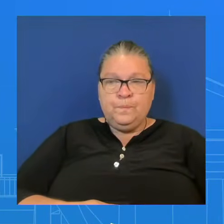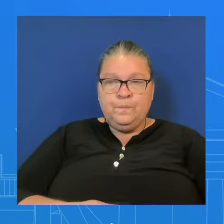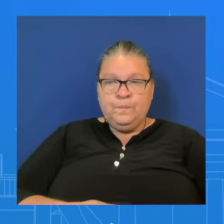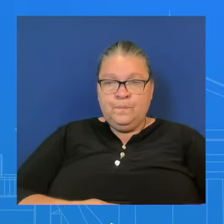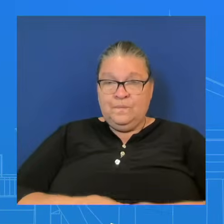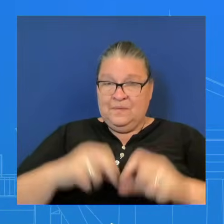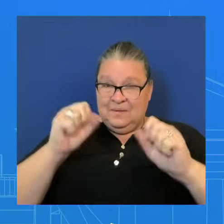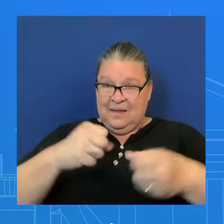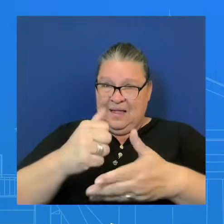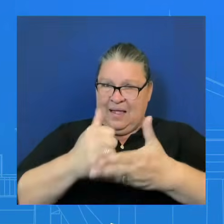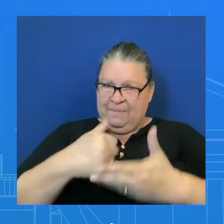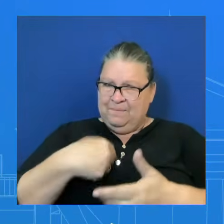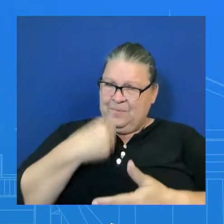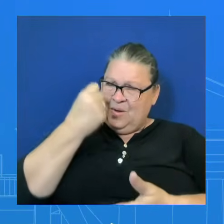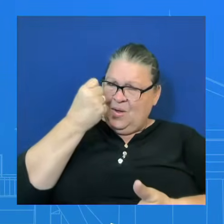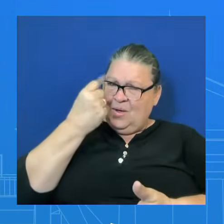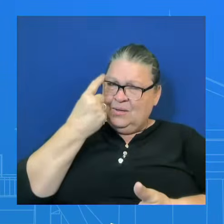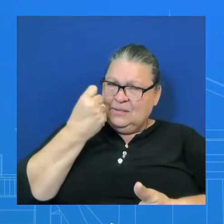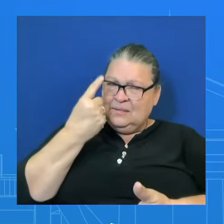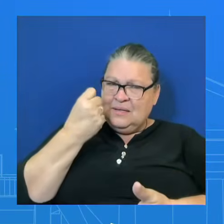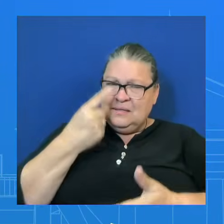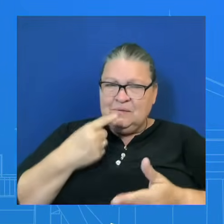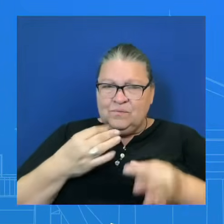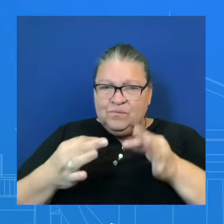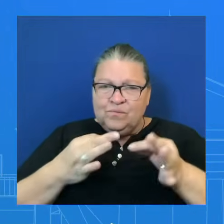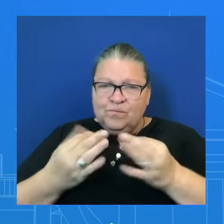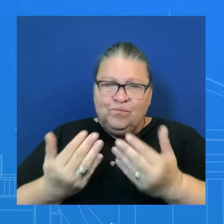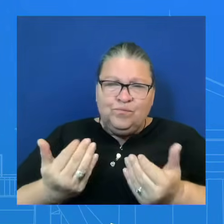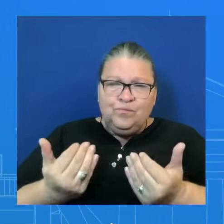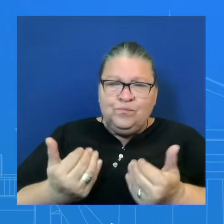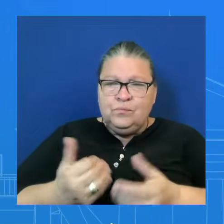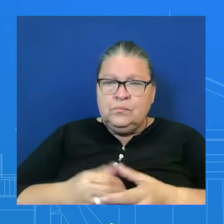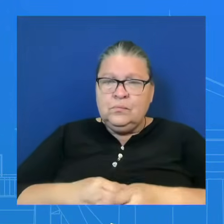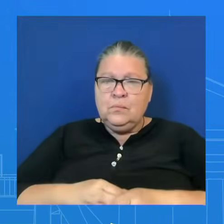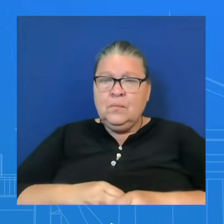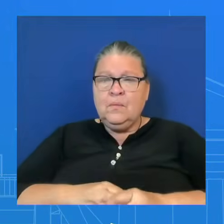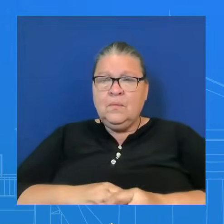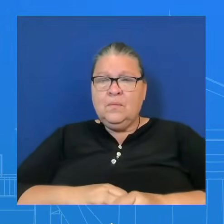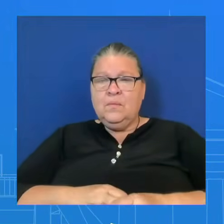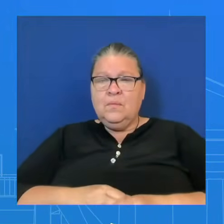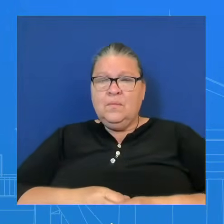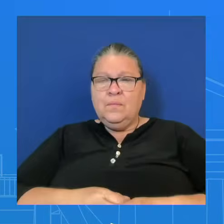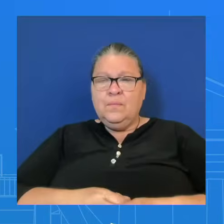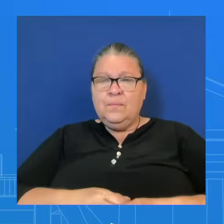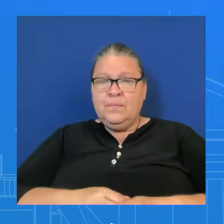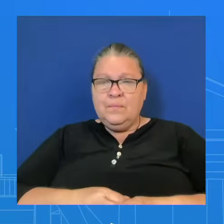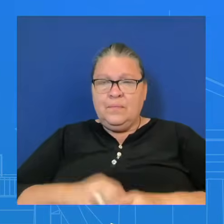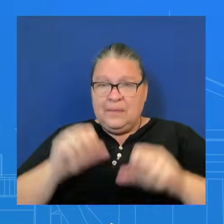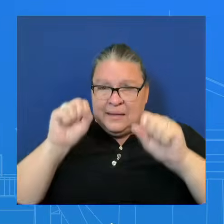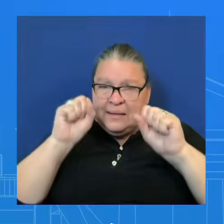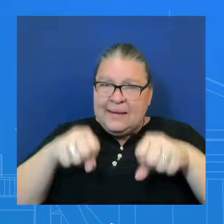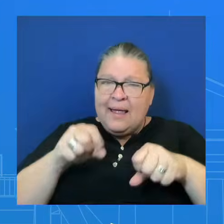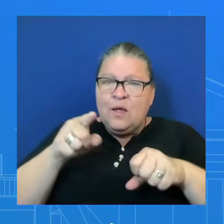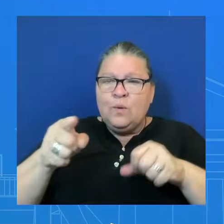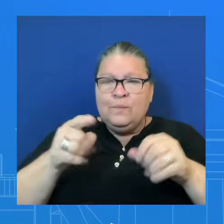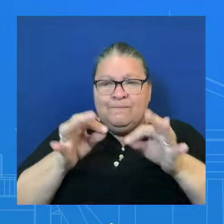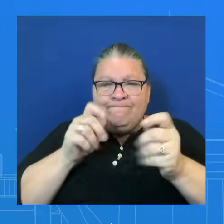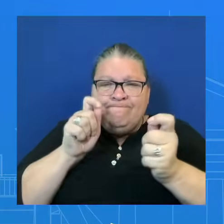where it wasn't clear what was going on. We think we have a sense of what happened --a tragic incident. But can you walk us through, maybe give us a tick-tock of NSC involvement in this?